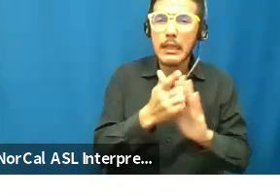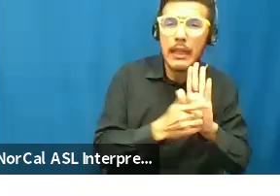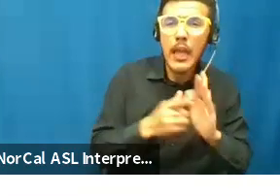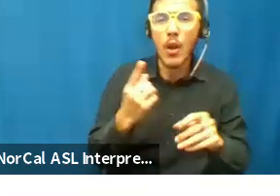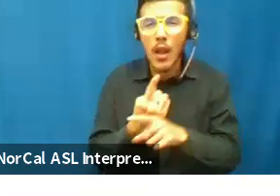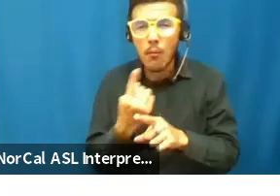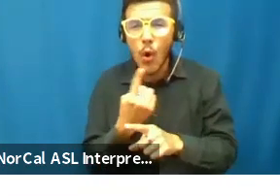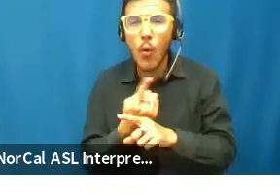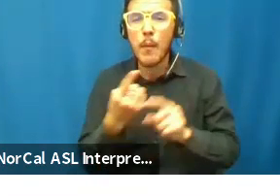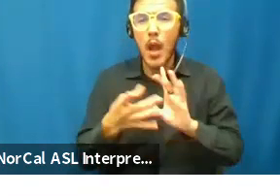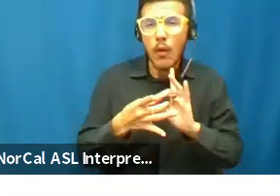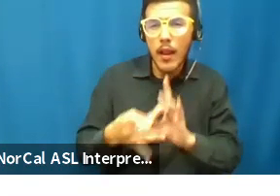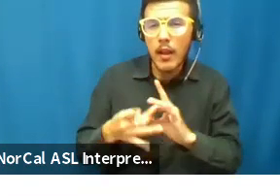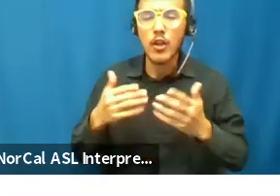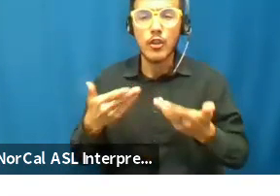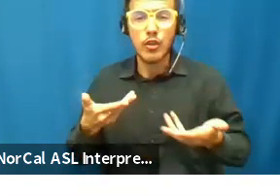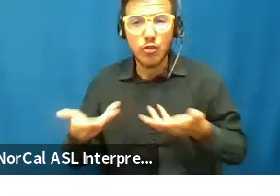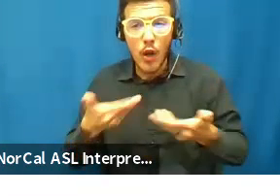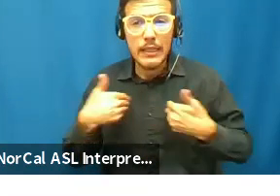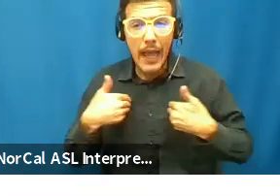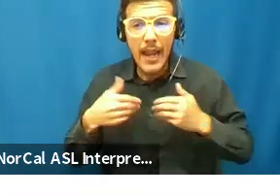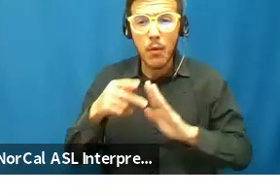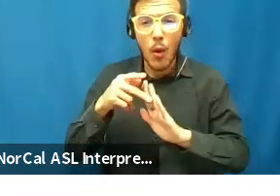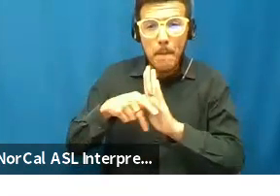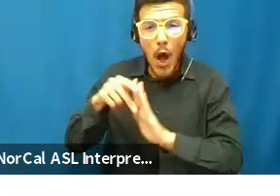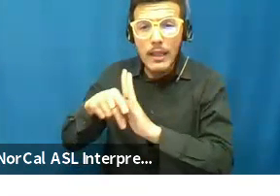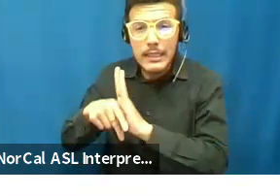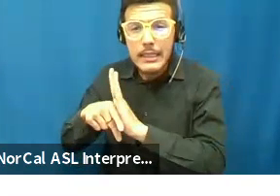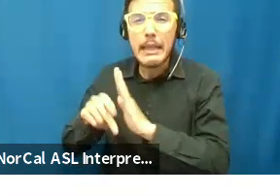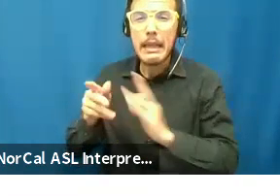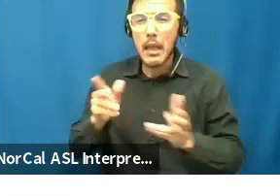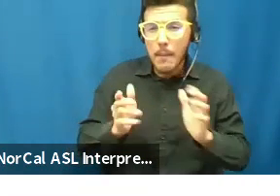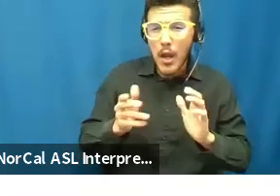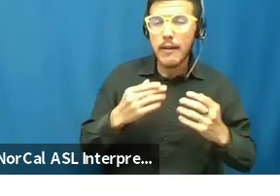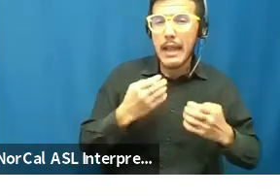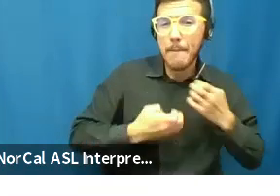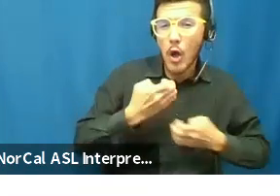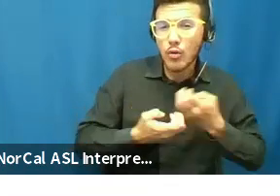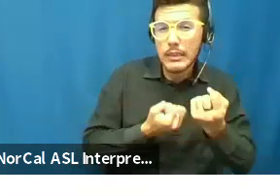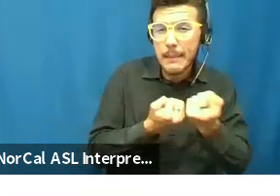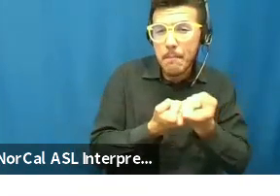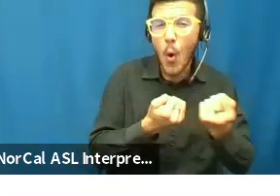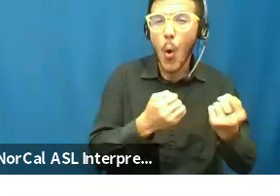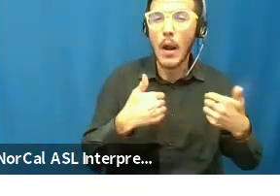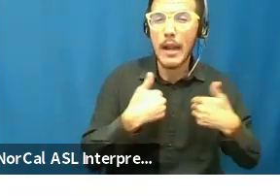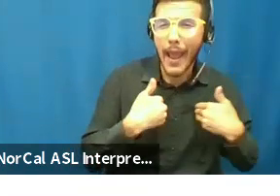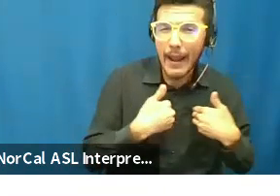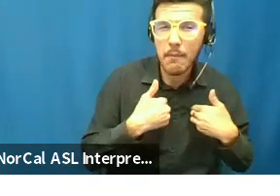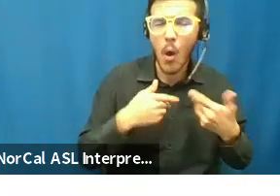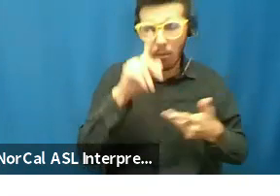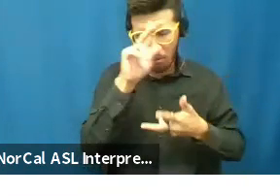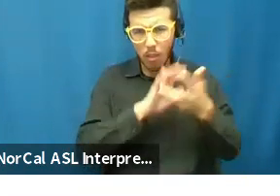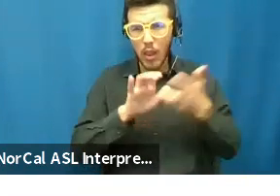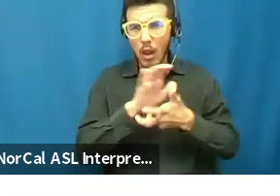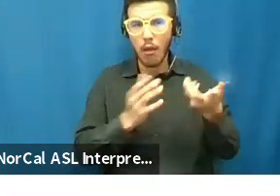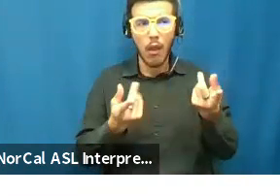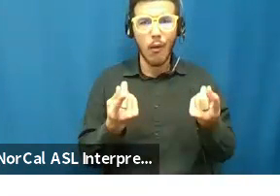around service animal policies versus emotional support animals and really not knowing what to do